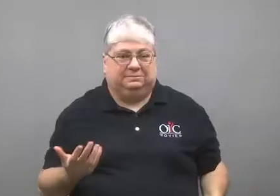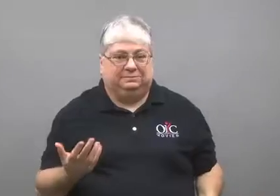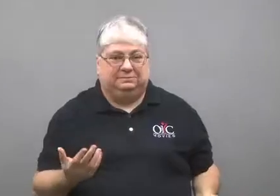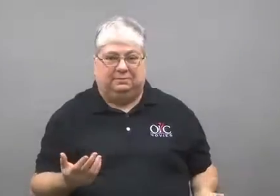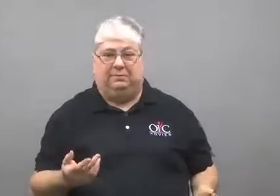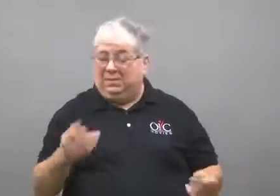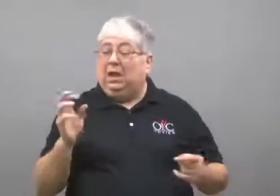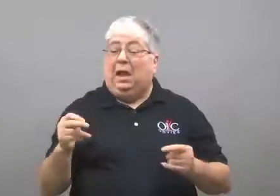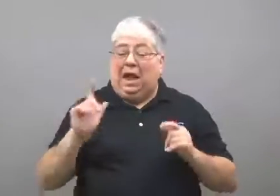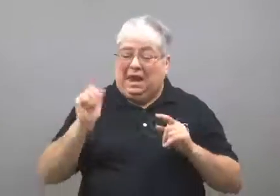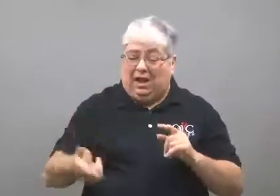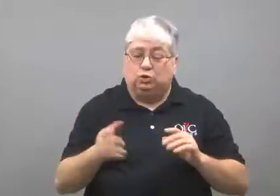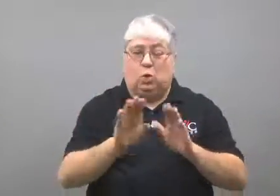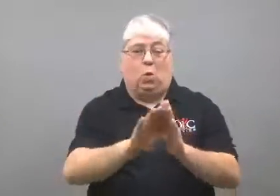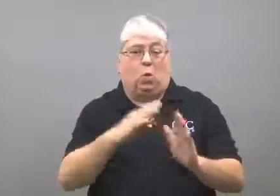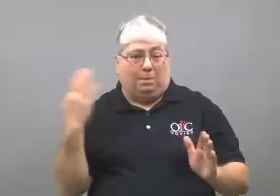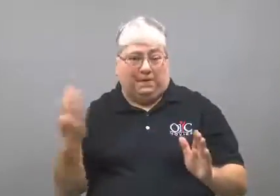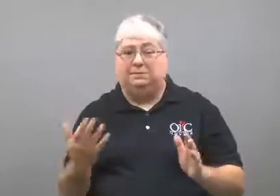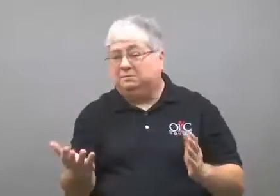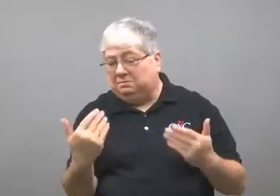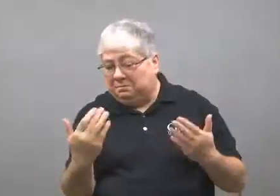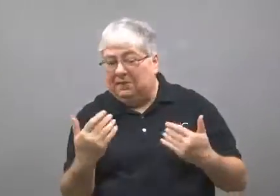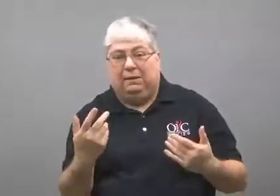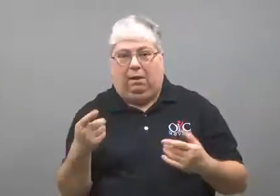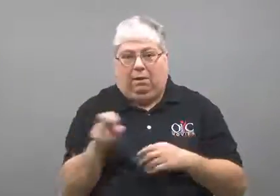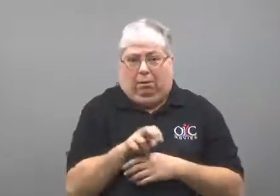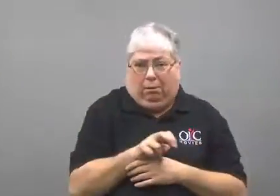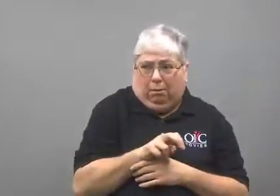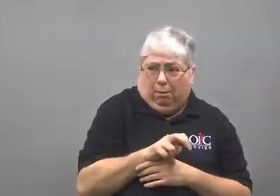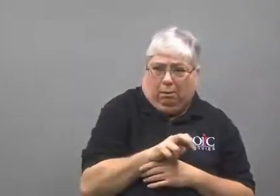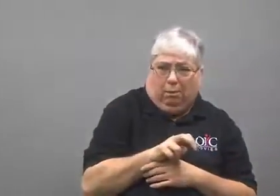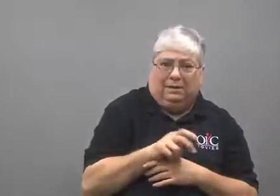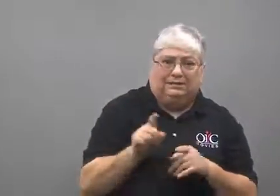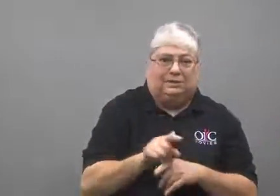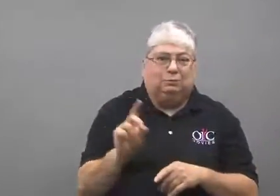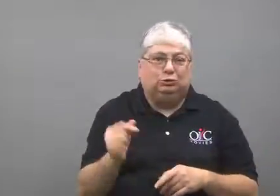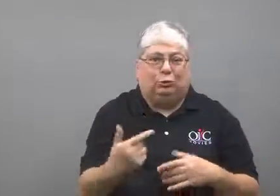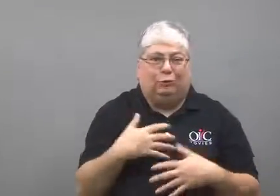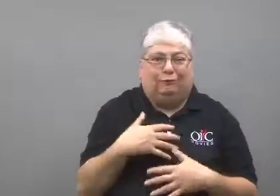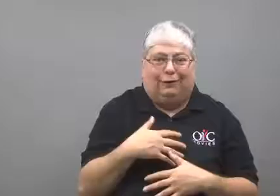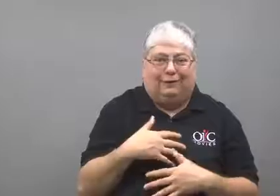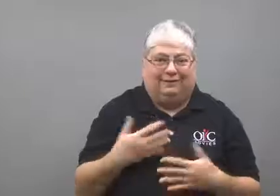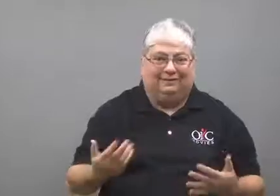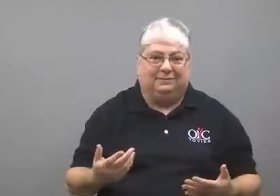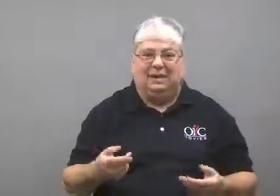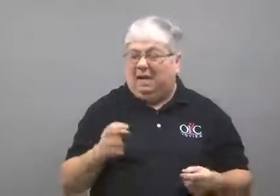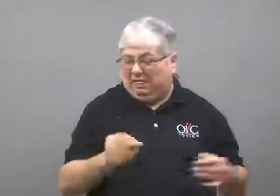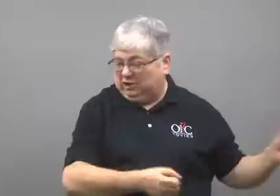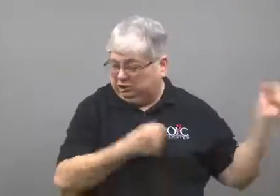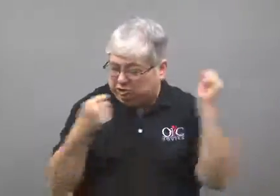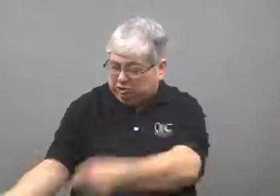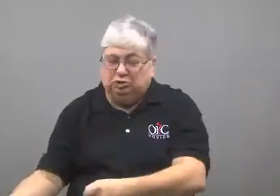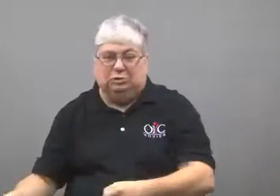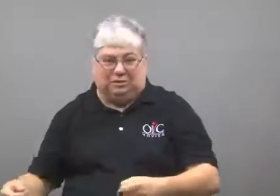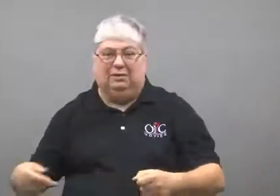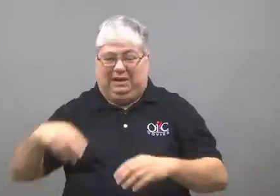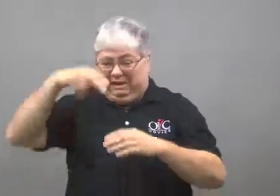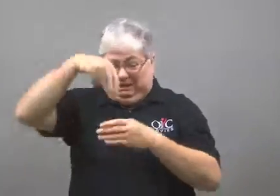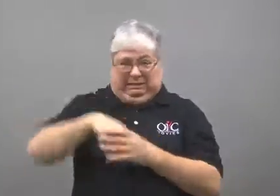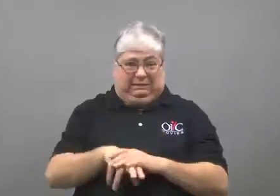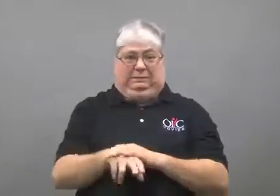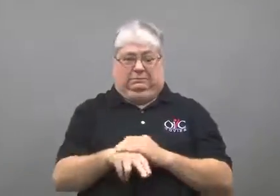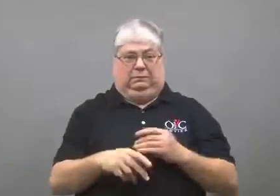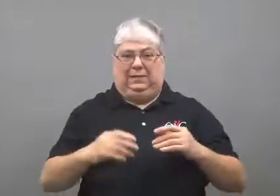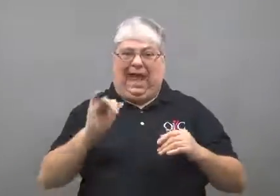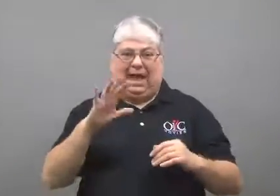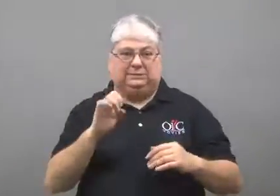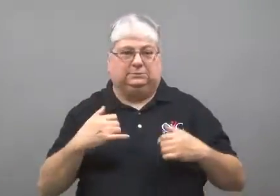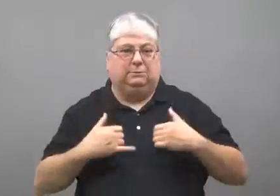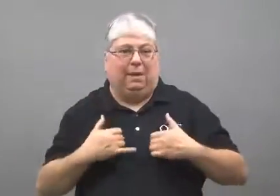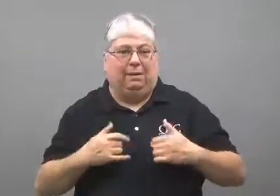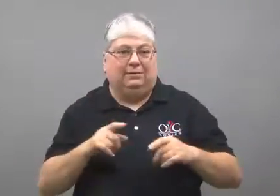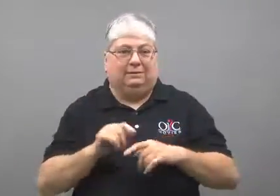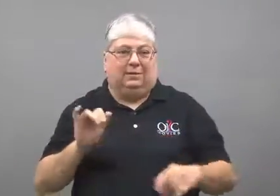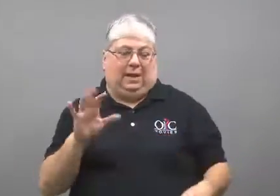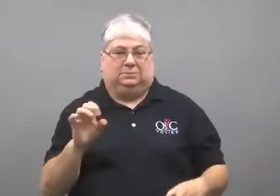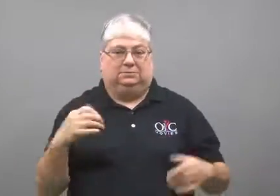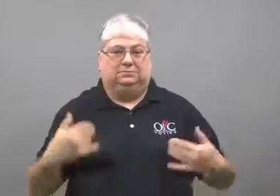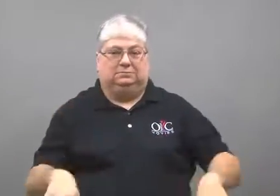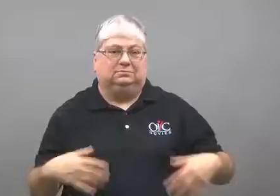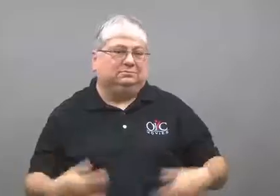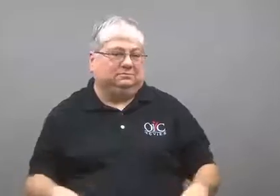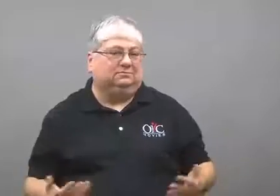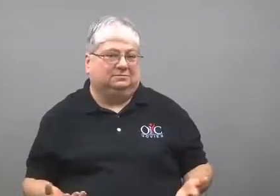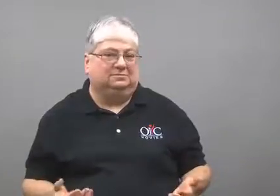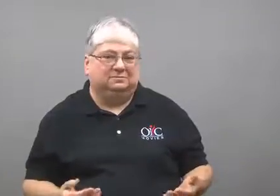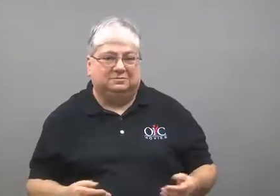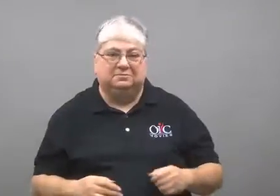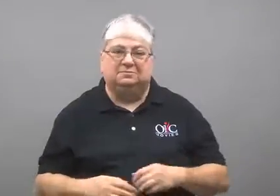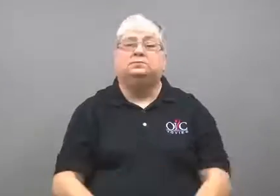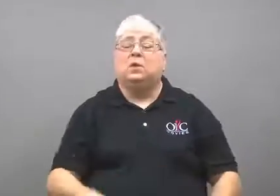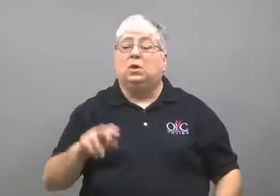When their cell doors were opened, they cowered like dogs.